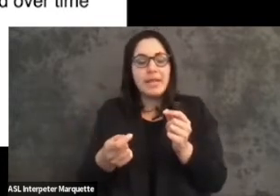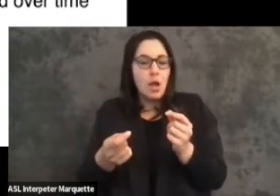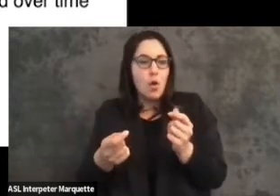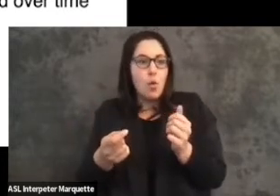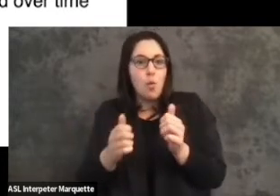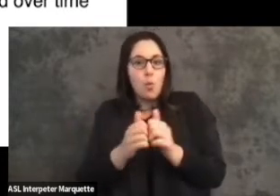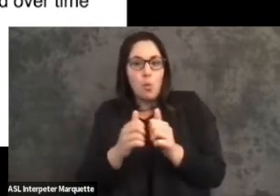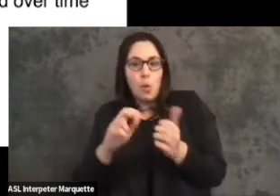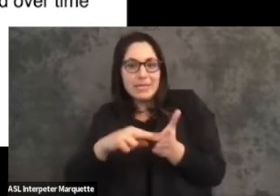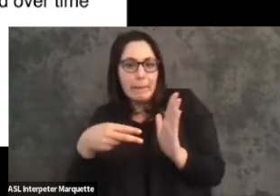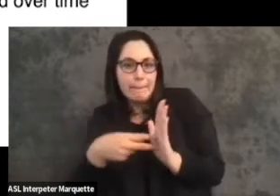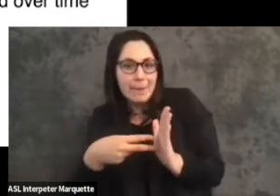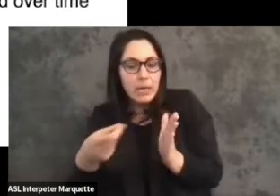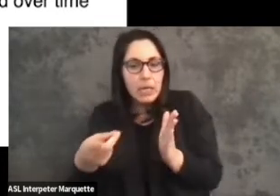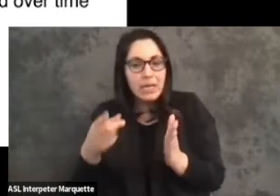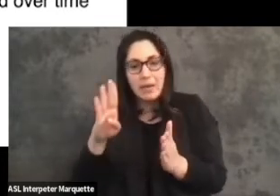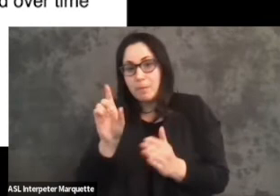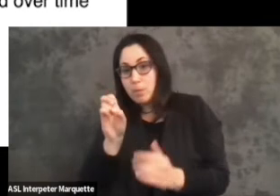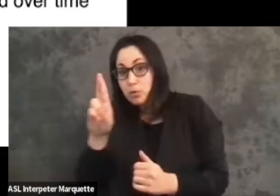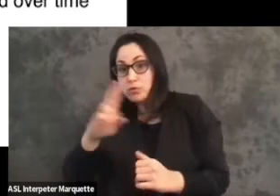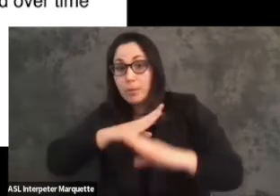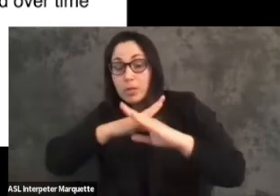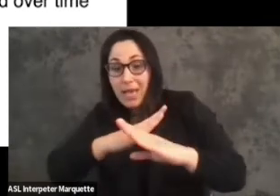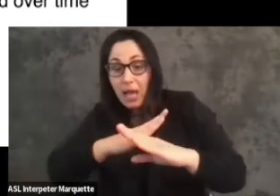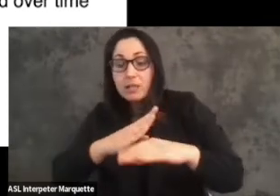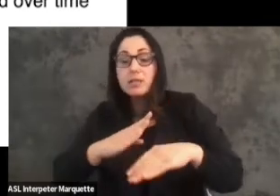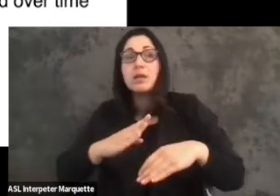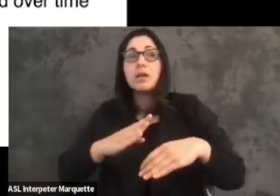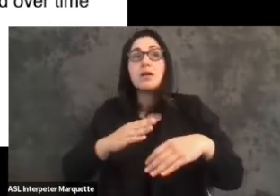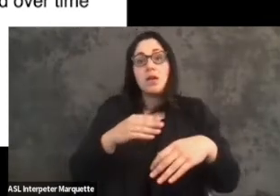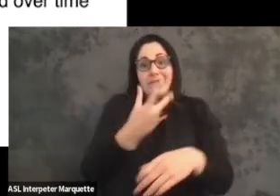to be a lot of studies coming out over the next six months really exploring what these